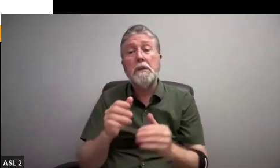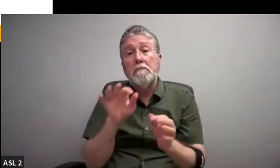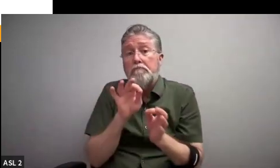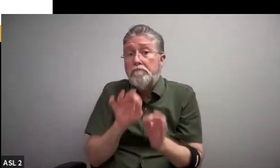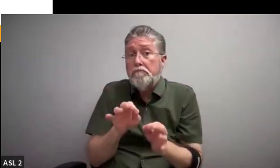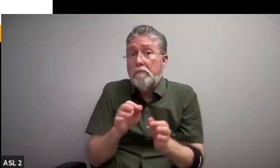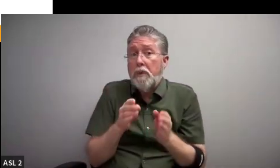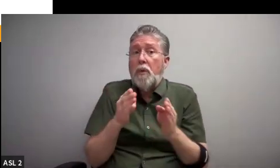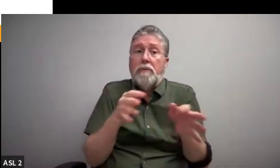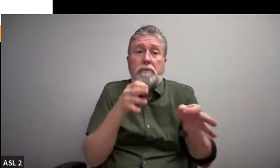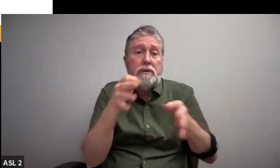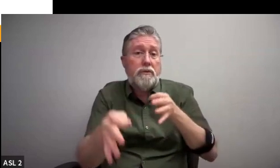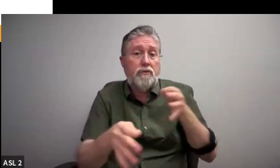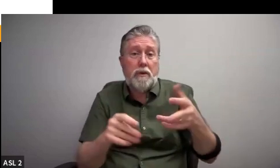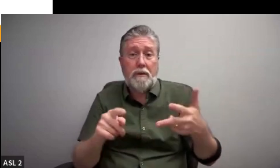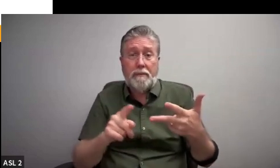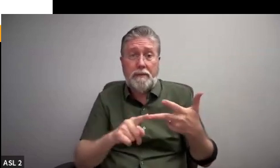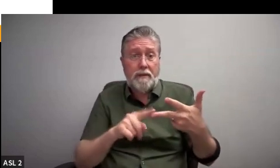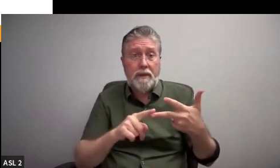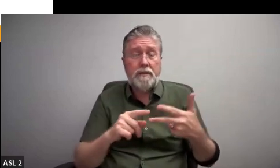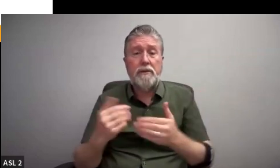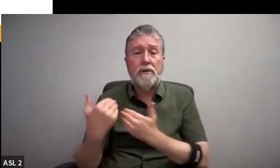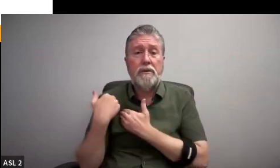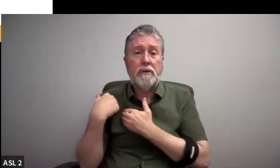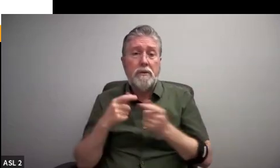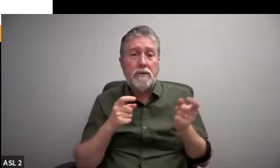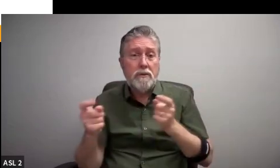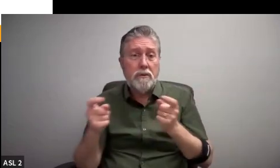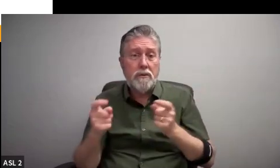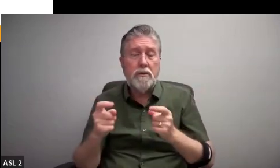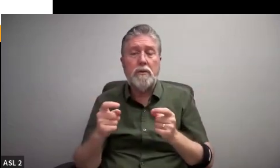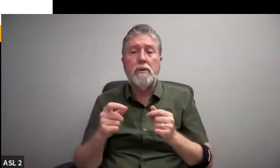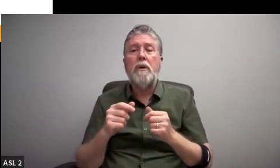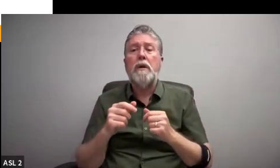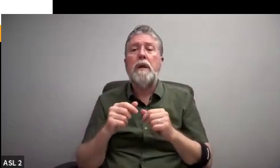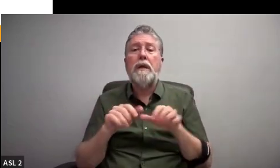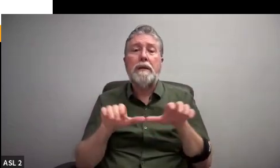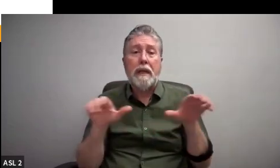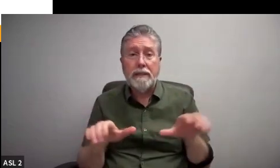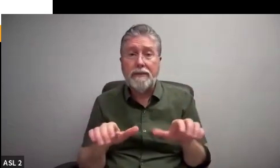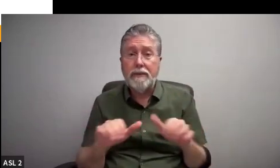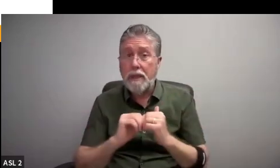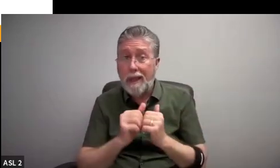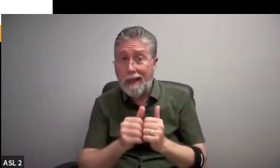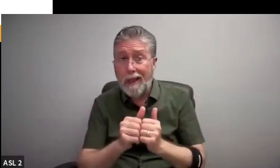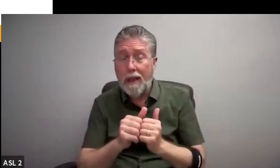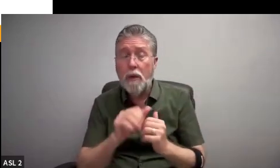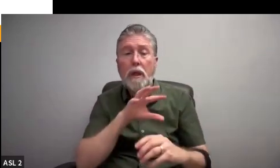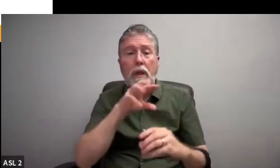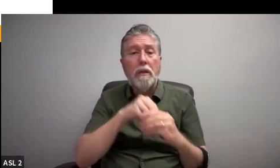the SUA stewardship and oversight of plans and activities is to include information about the